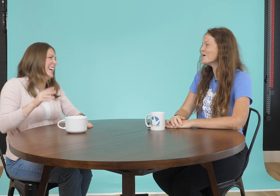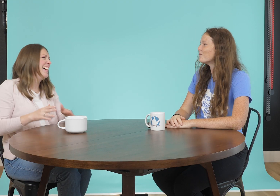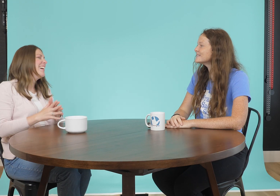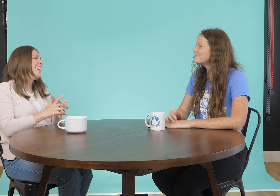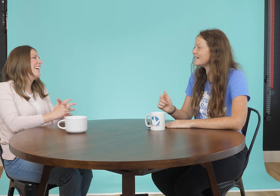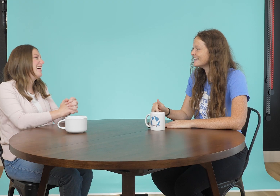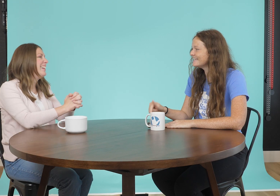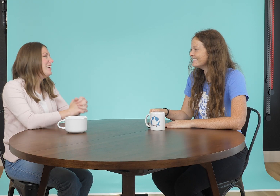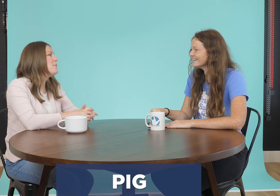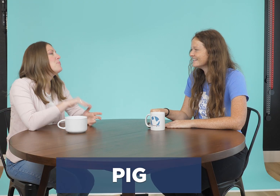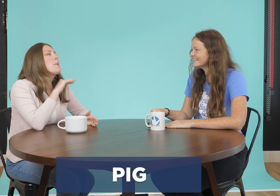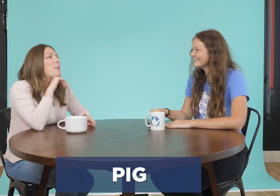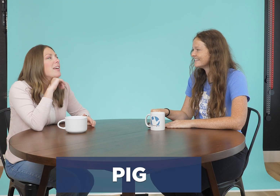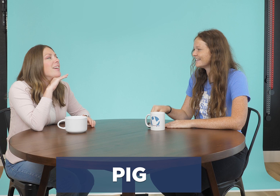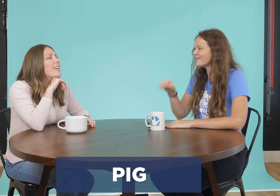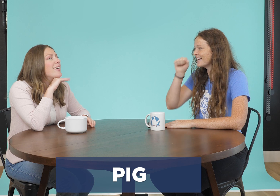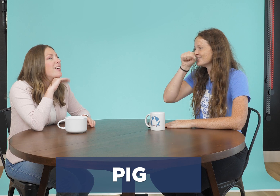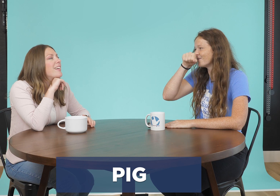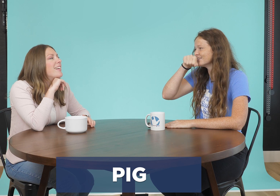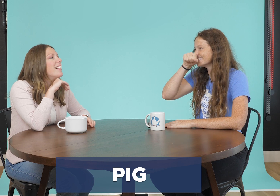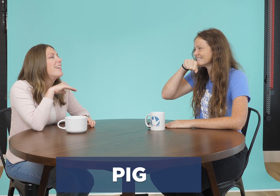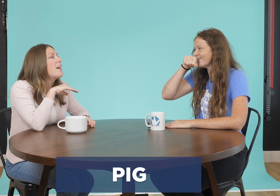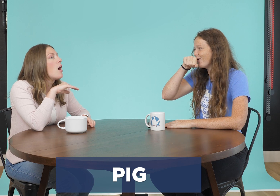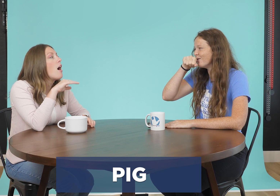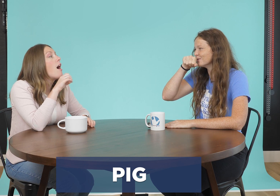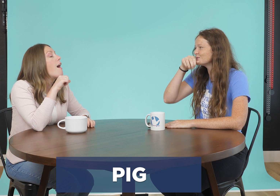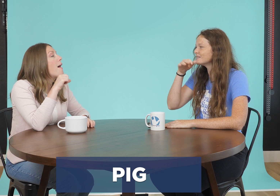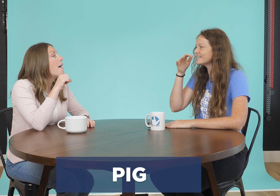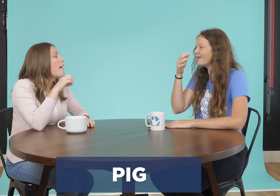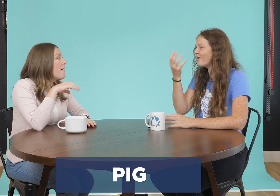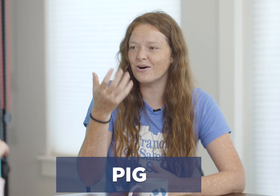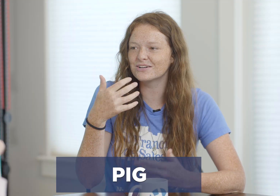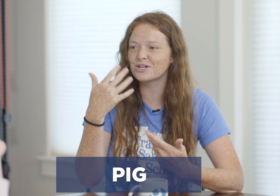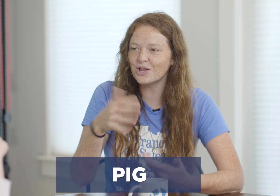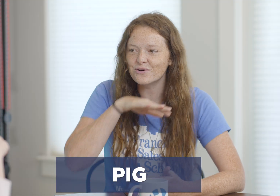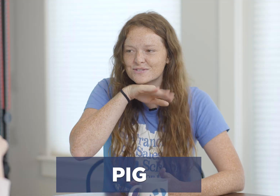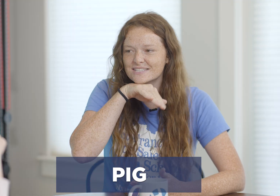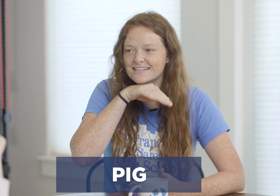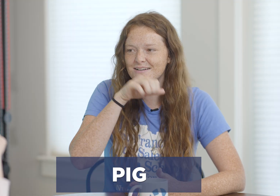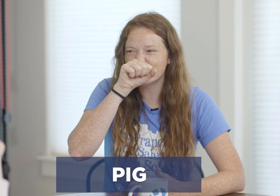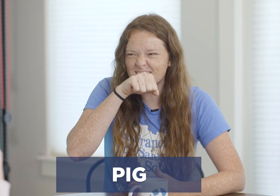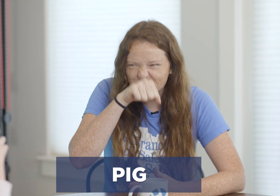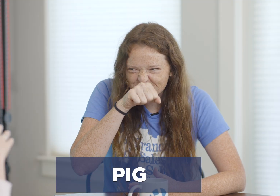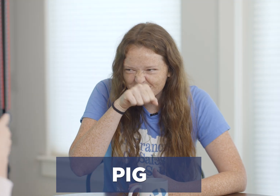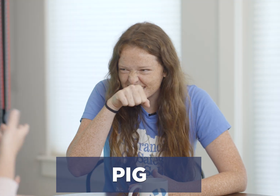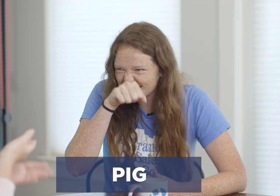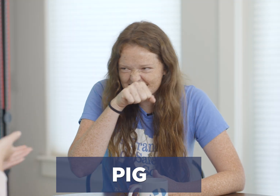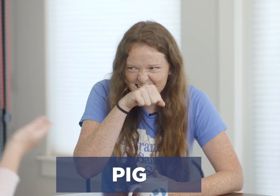what’s pig here. Pig. Okay, so ours is almost. So it's close. Yes. Right. Yeah.